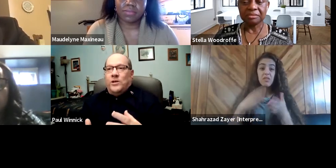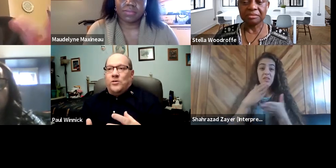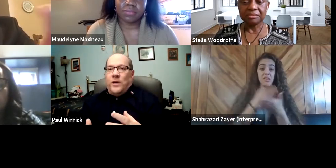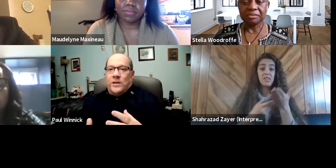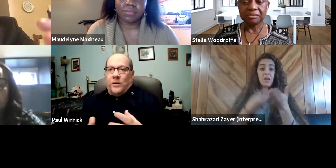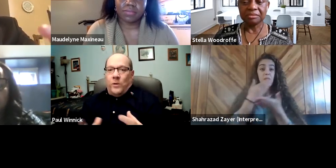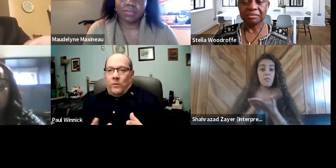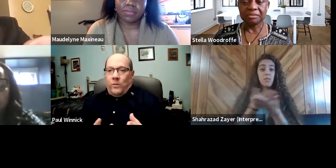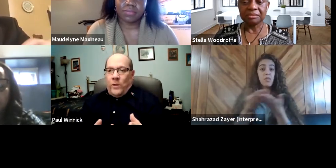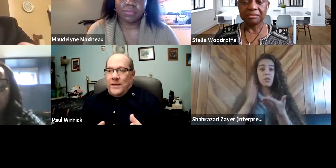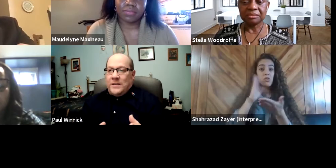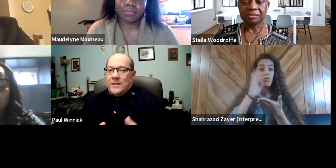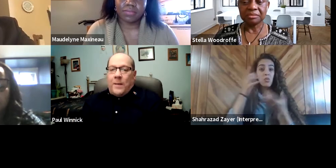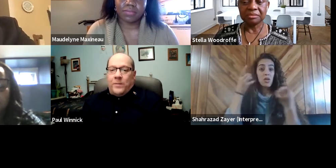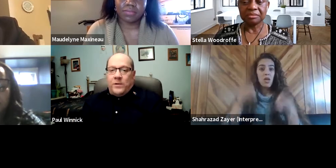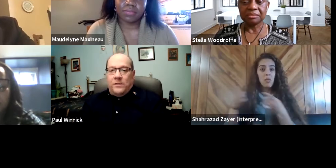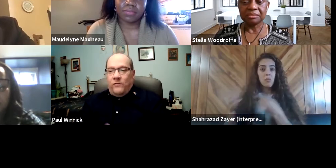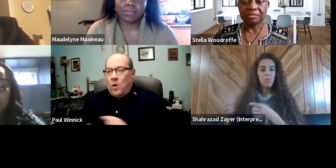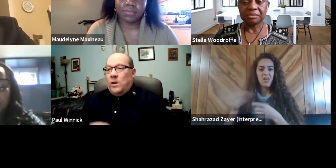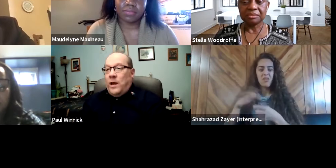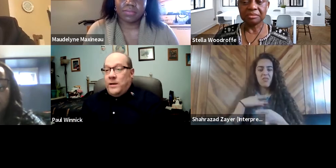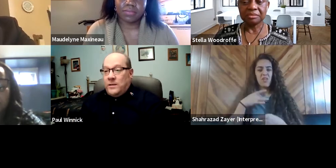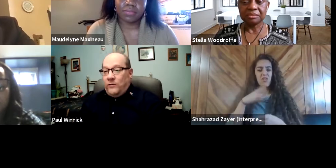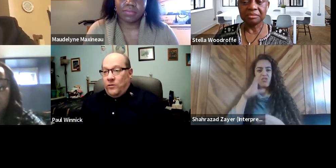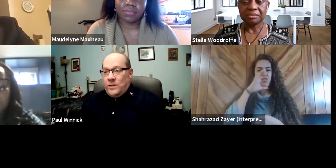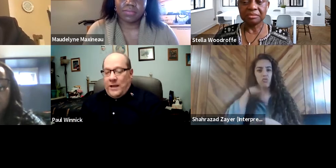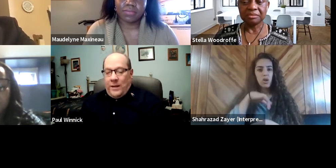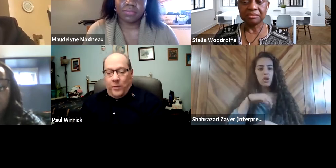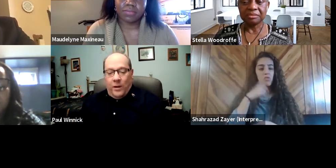strange, like when when he stopped vocalizing For example,